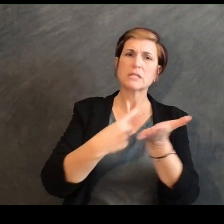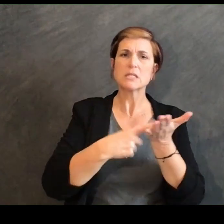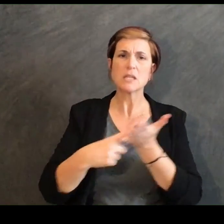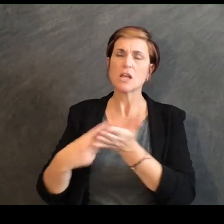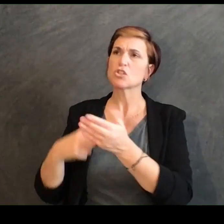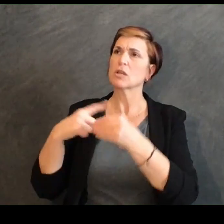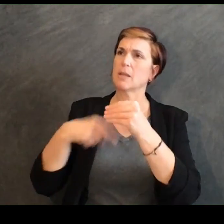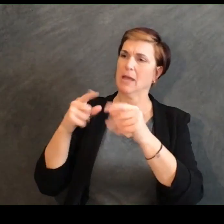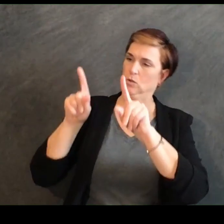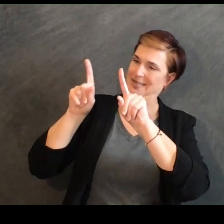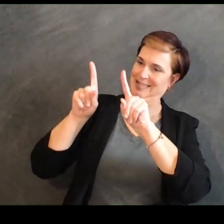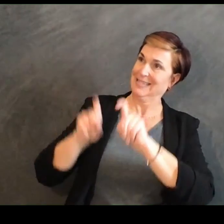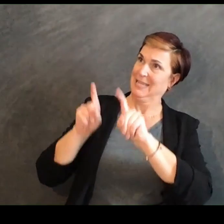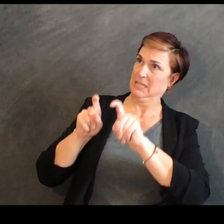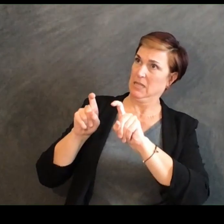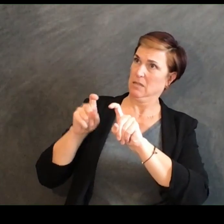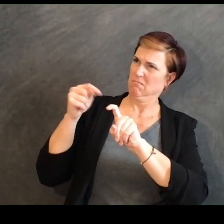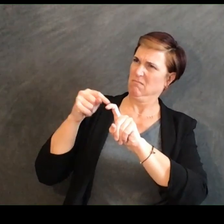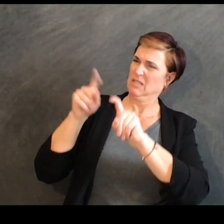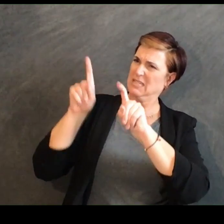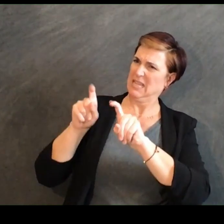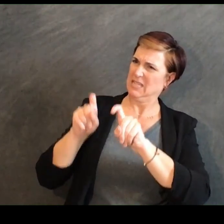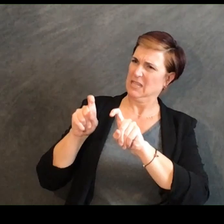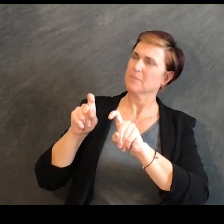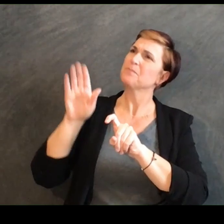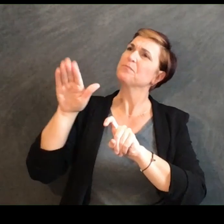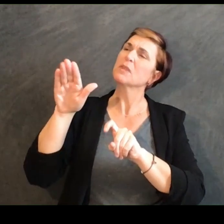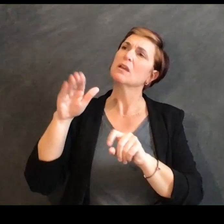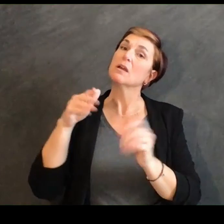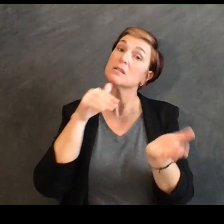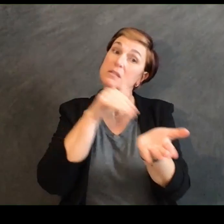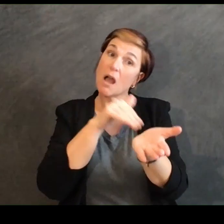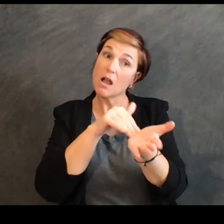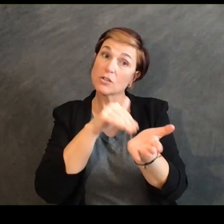clear though because we've been hearing from doctors who say as of today they